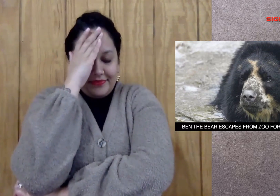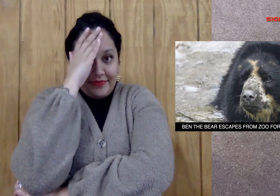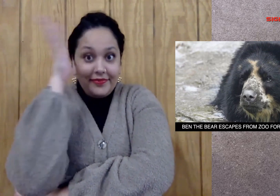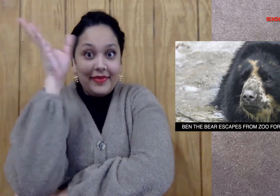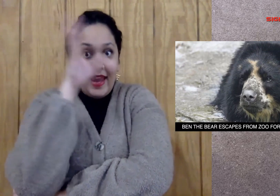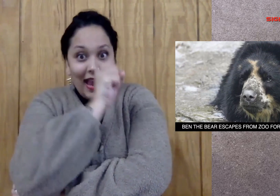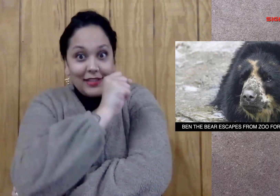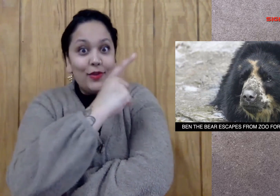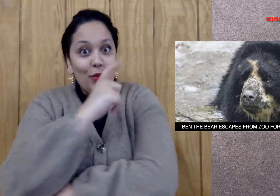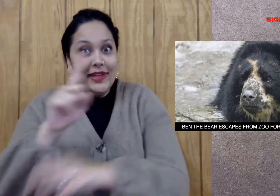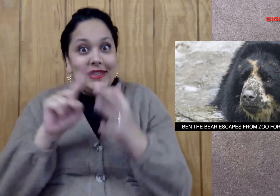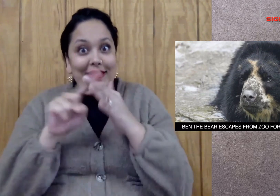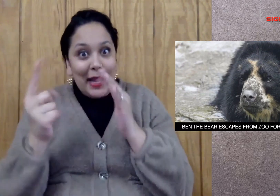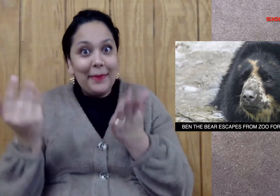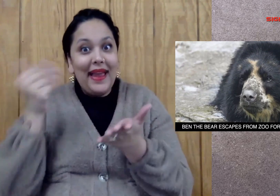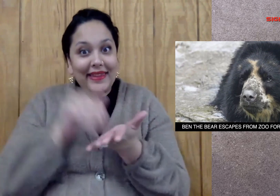Guess who escaped again?